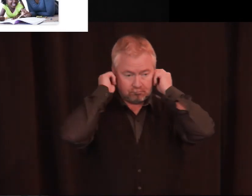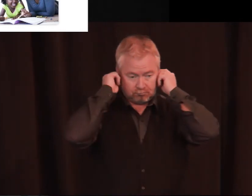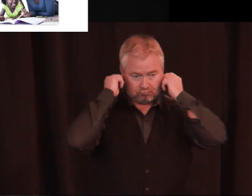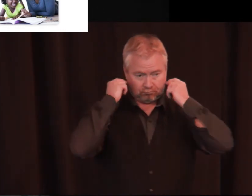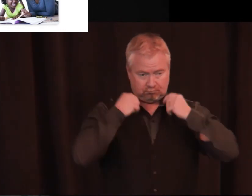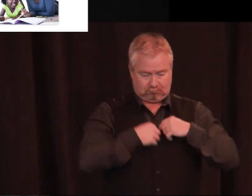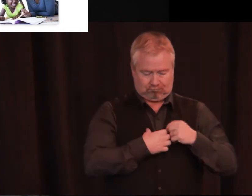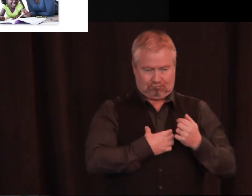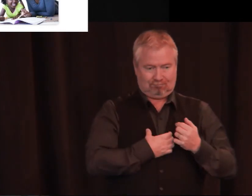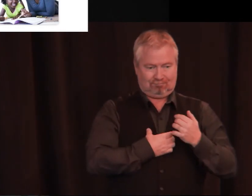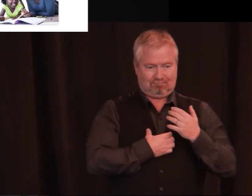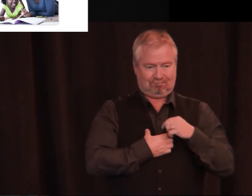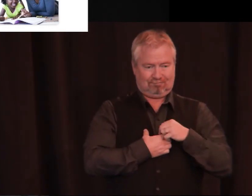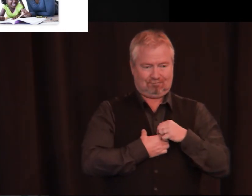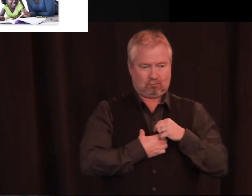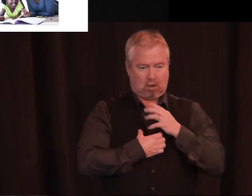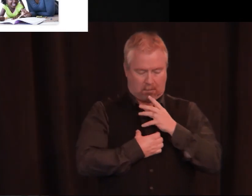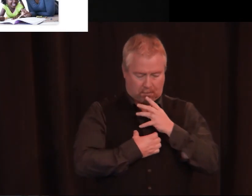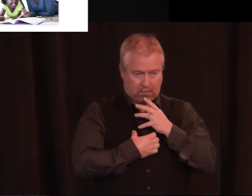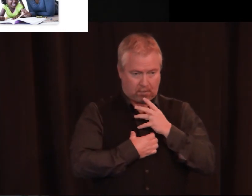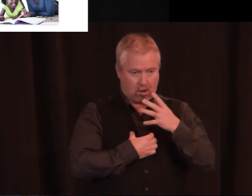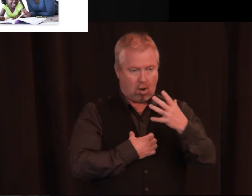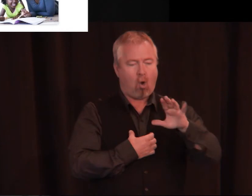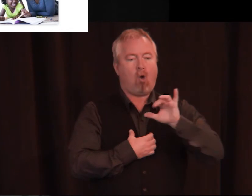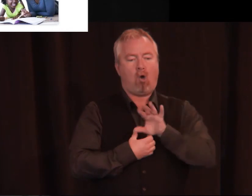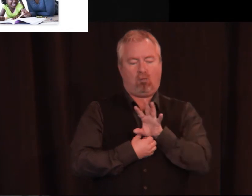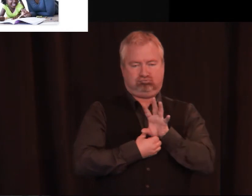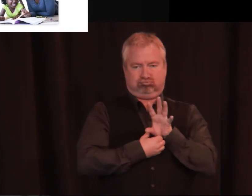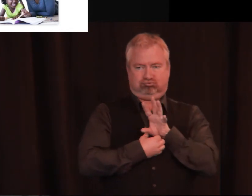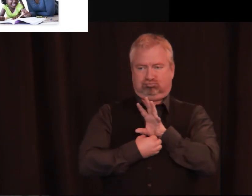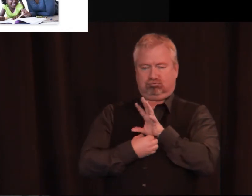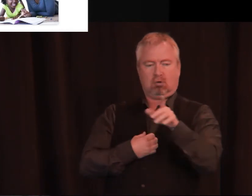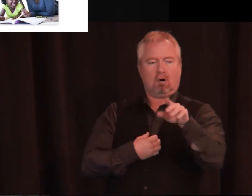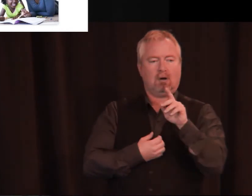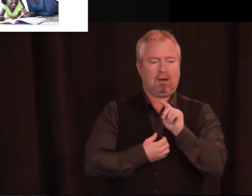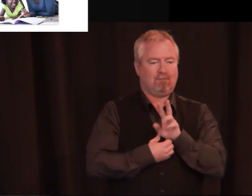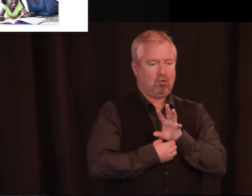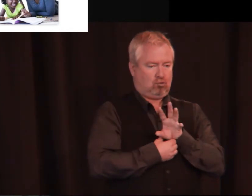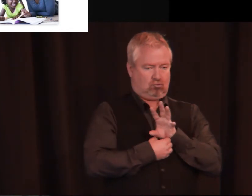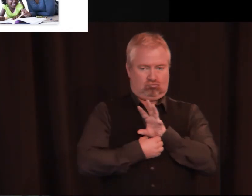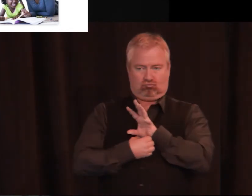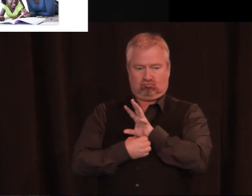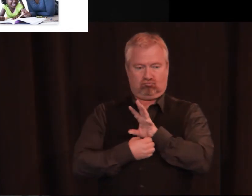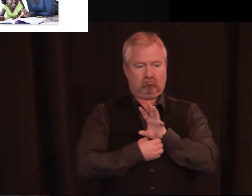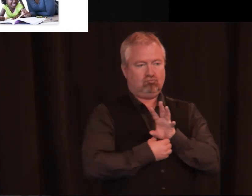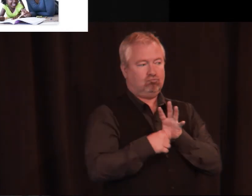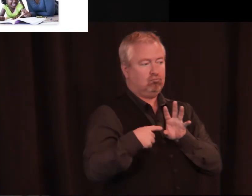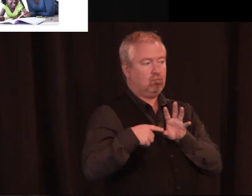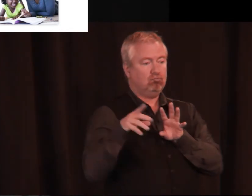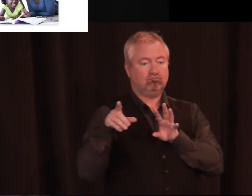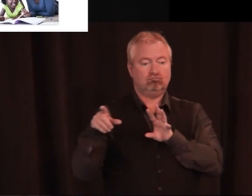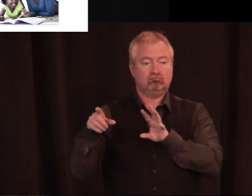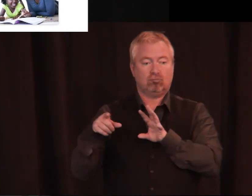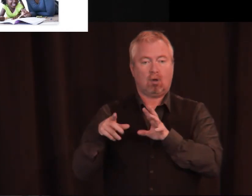that were taking place in the home. And, so, it's this little iPod device that they can wear and it can record parent/child interactions